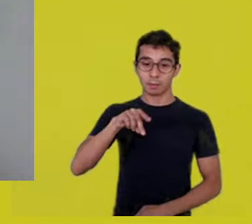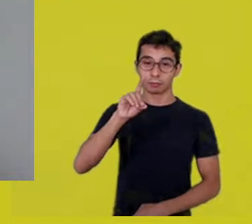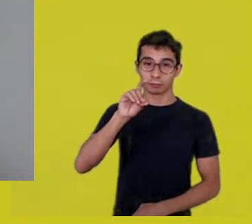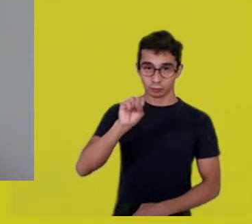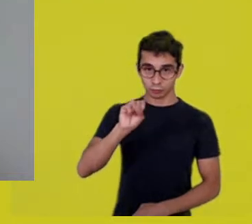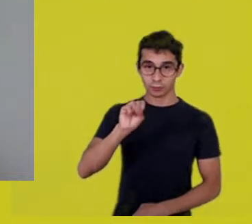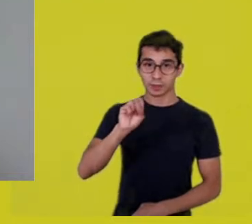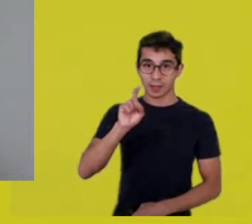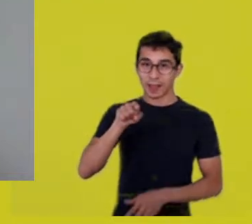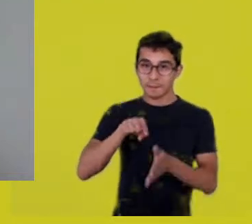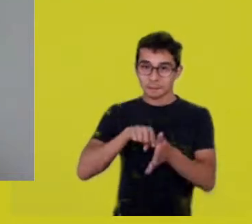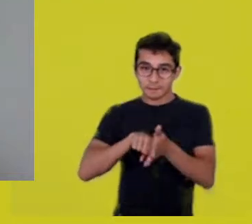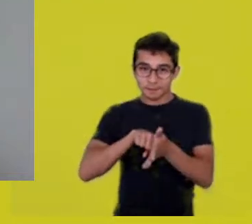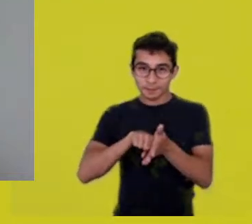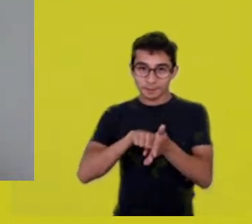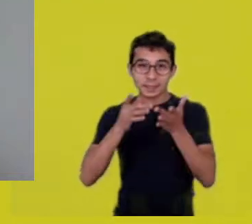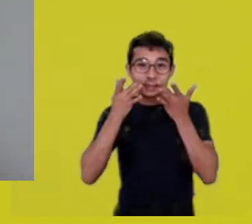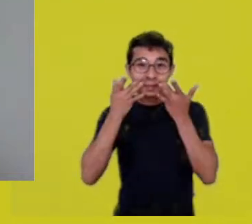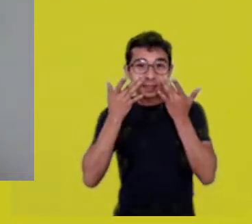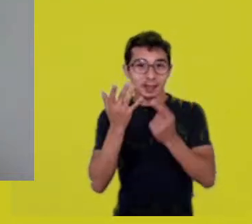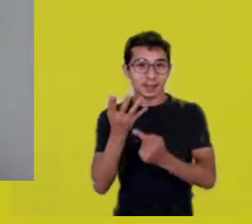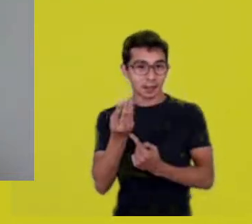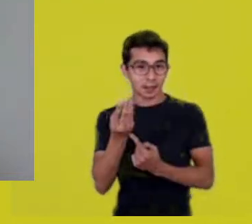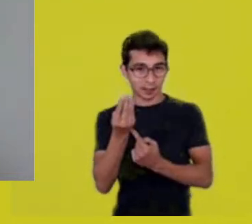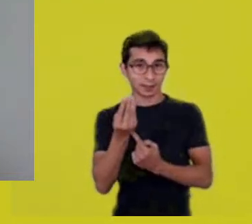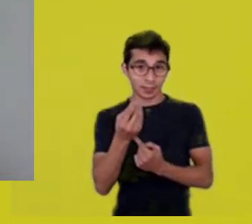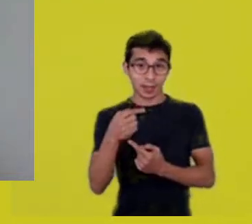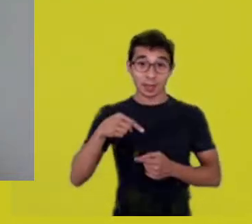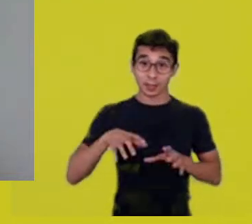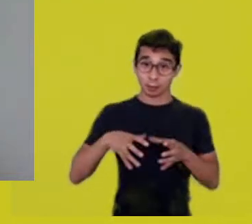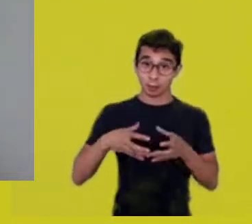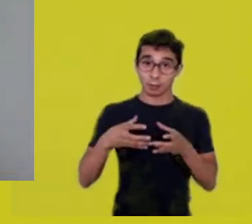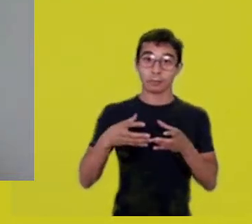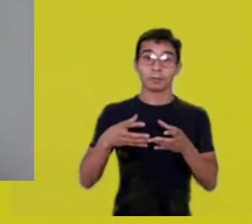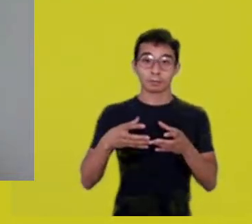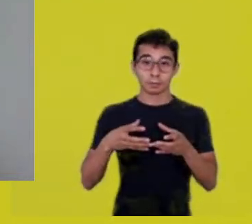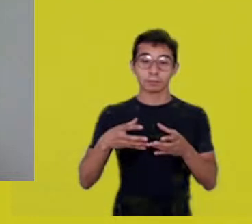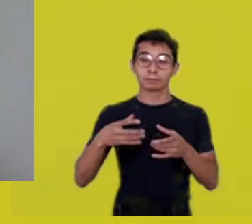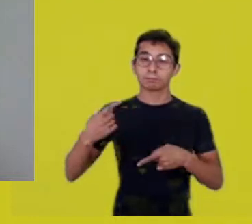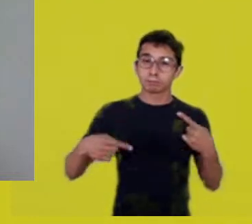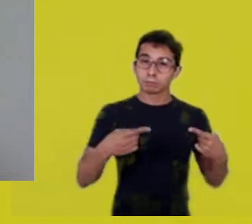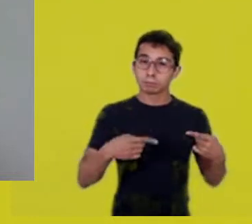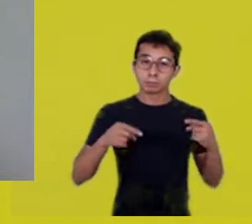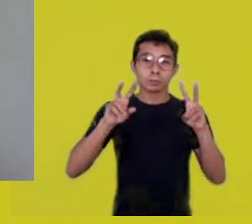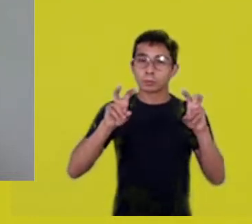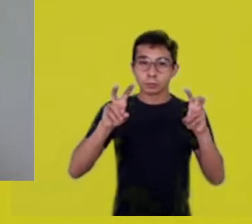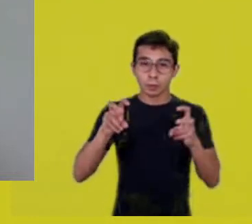an artistic internship which integrates this reconfiguration of CPT here in São Paulo,